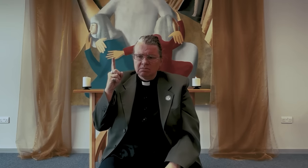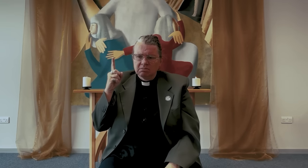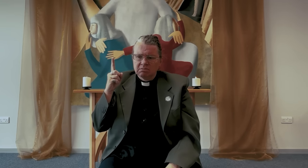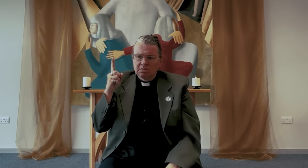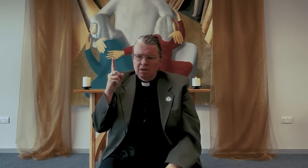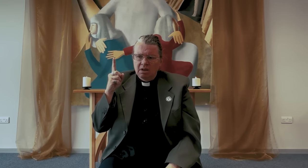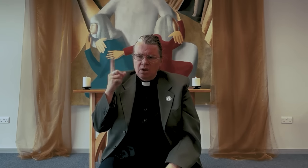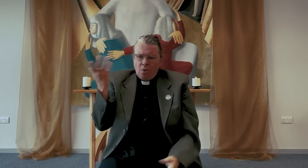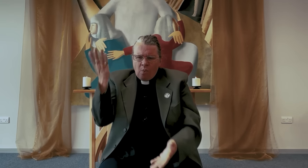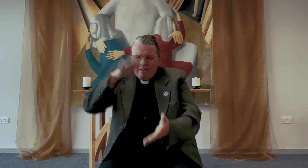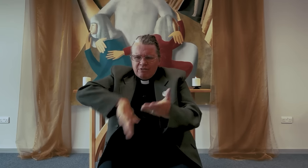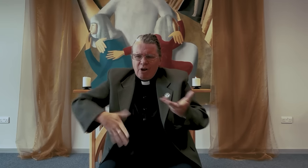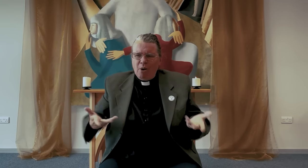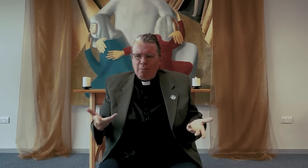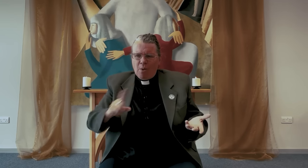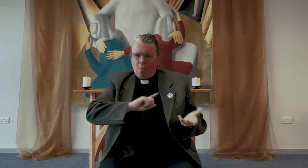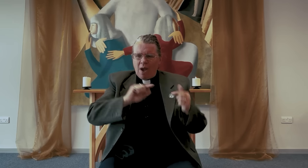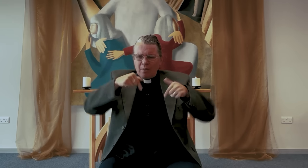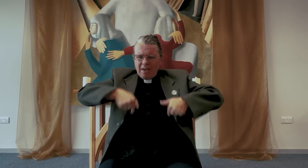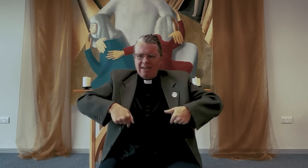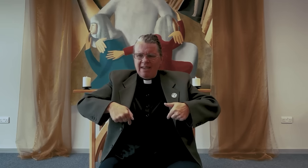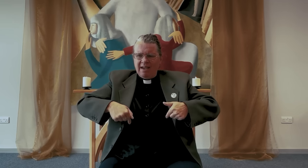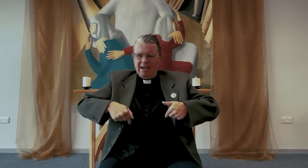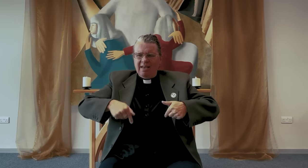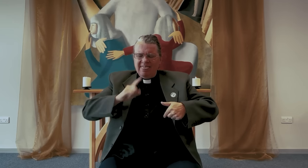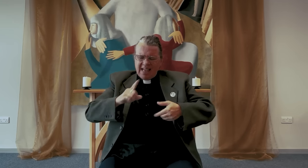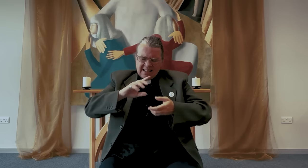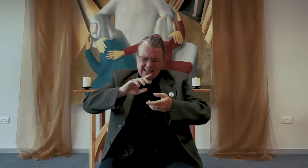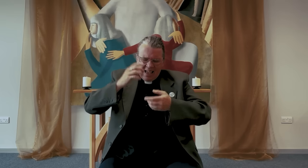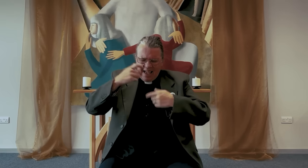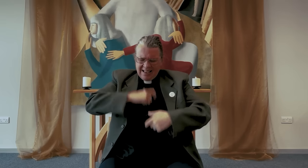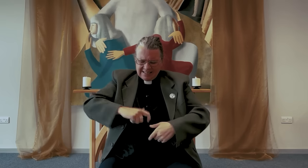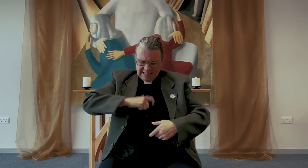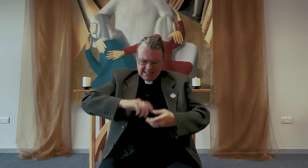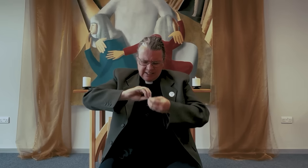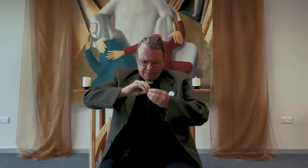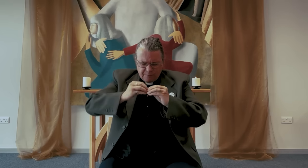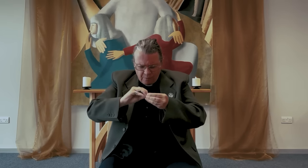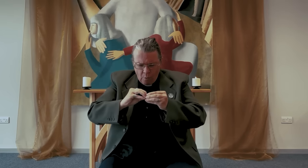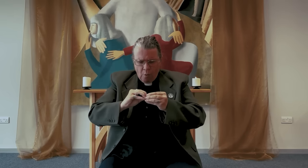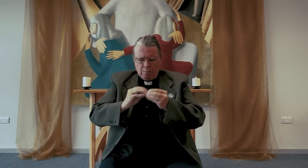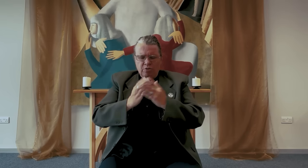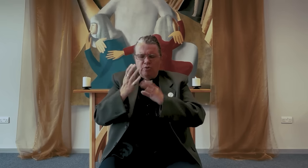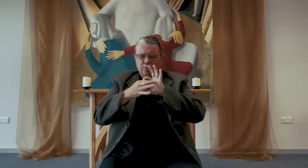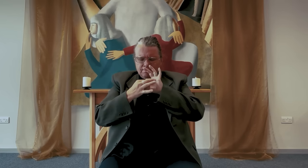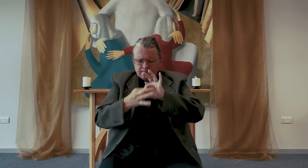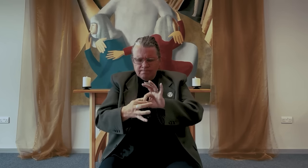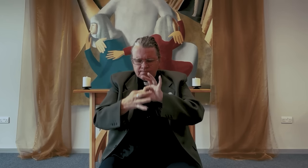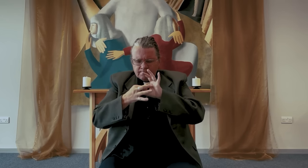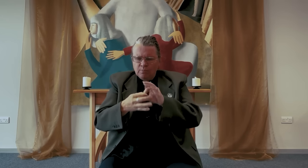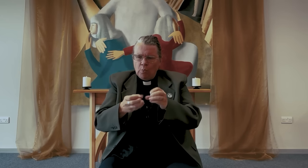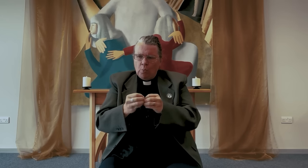where we have come from and why we are here is formed as we engage with Scripture,